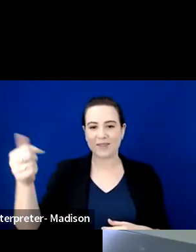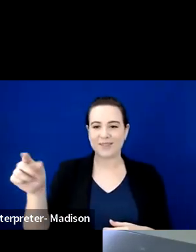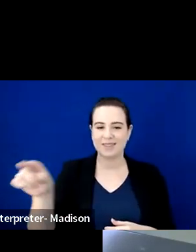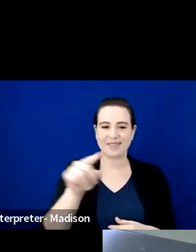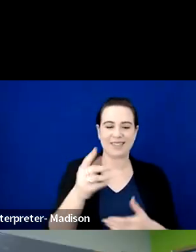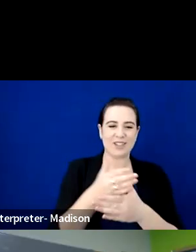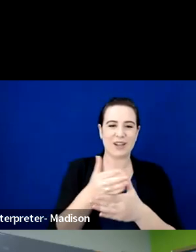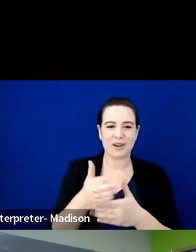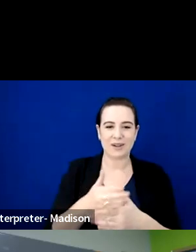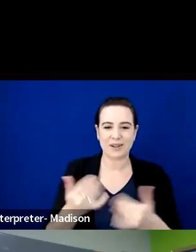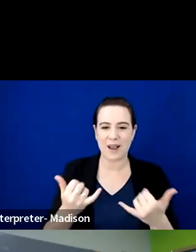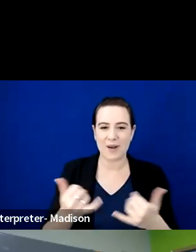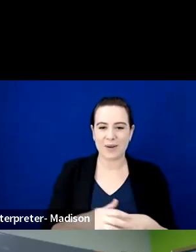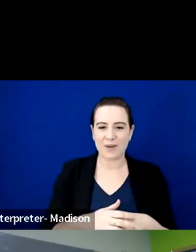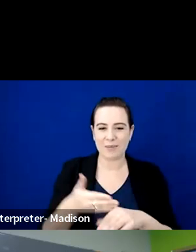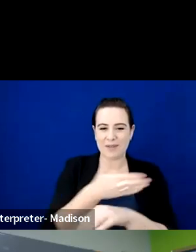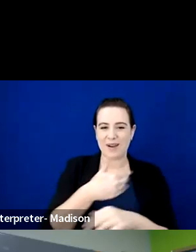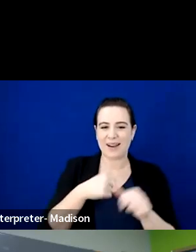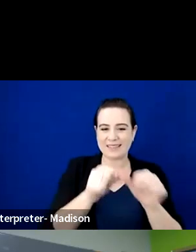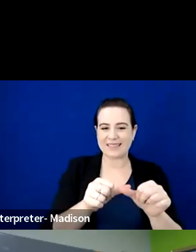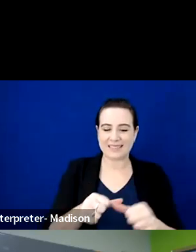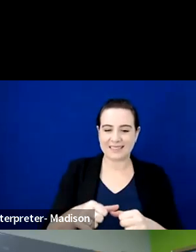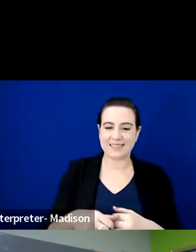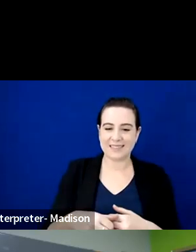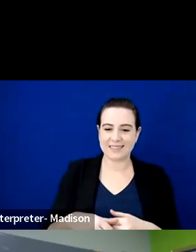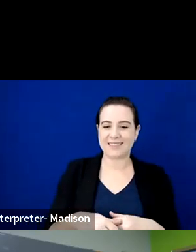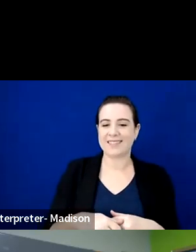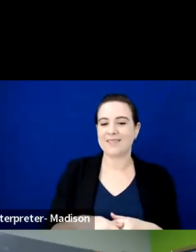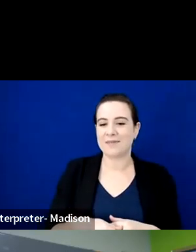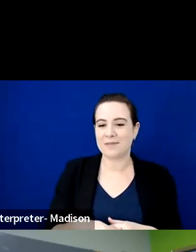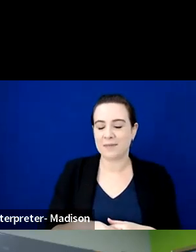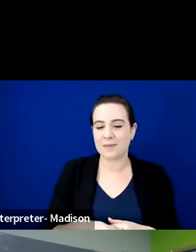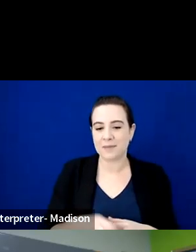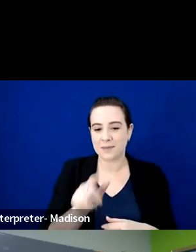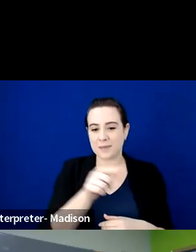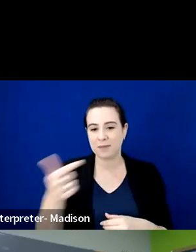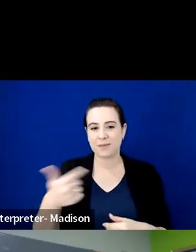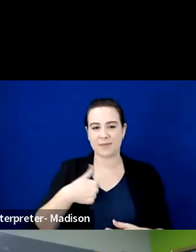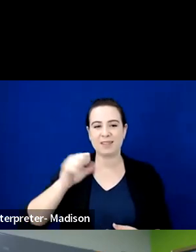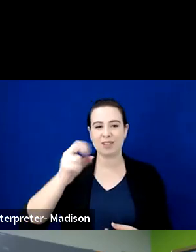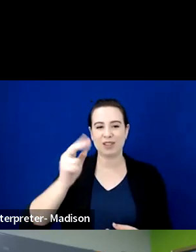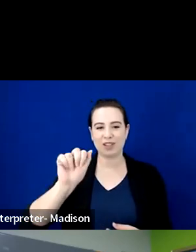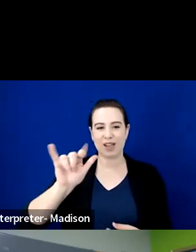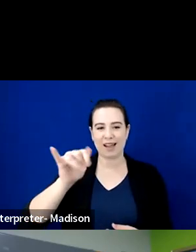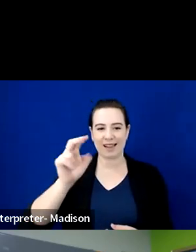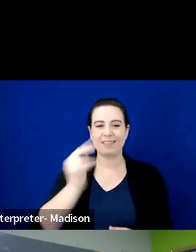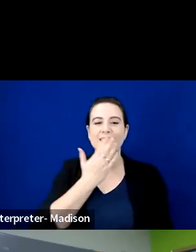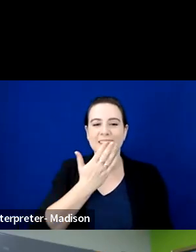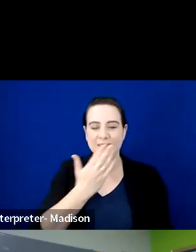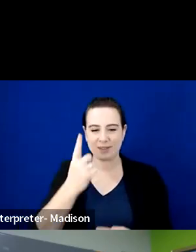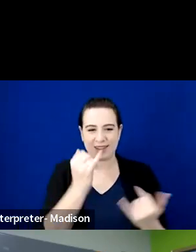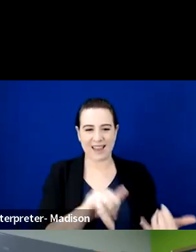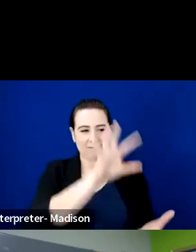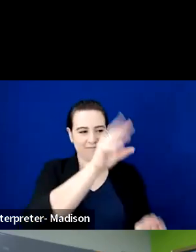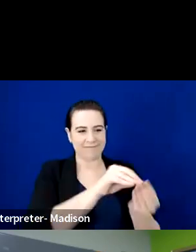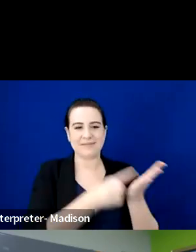We realize that's really what we're looking at, is exemplars of systemic barriers for people's abilities to access equitable health care opportunities in every disaster, COVID-19 being one.